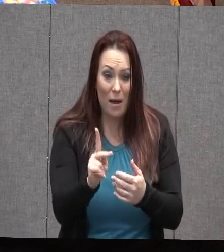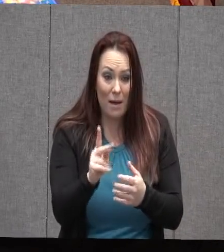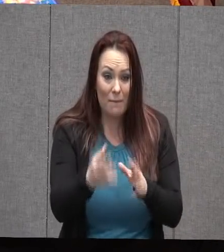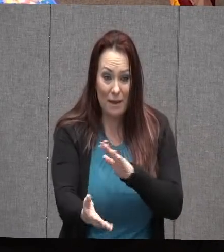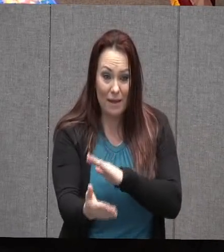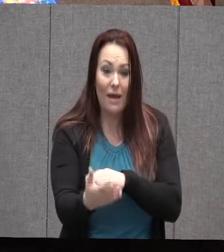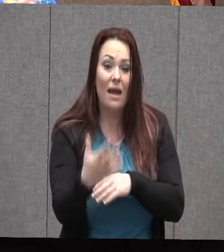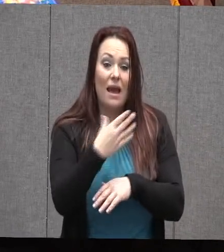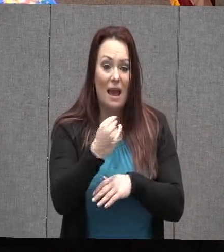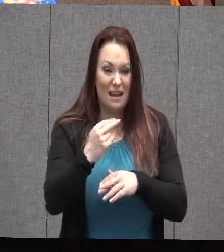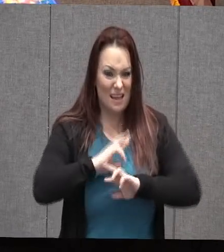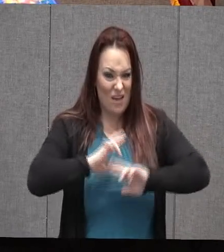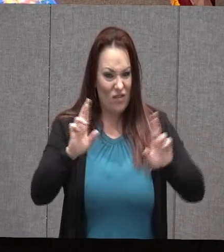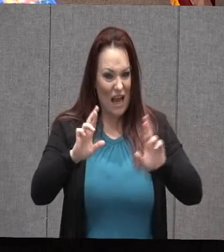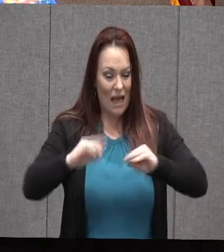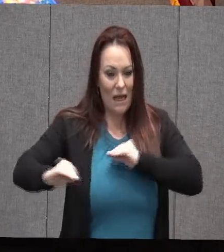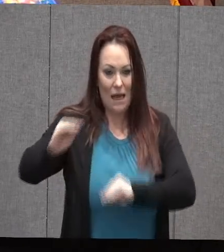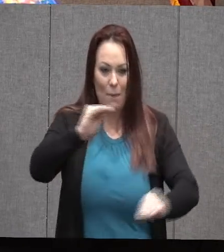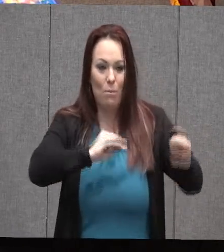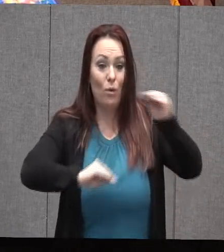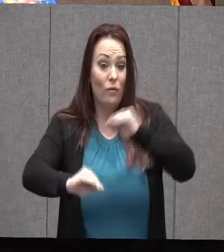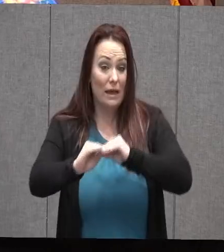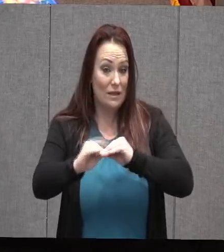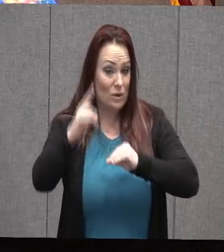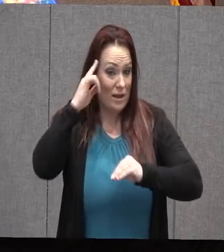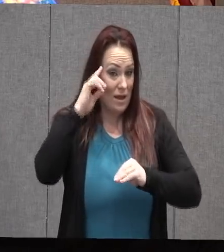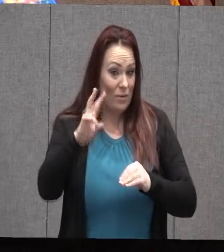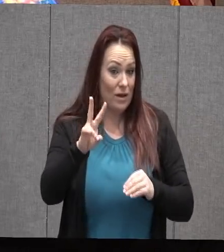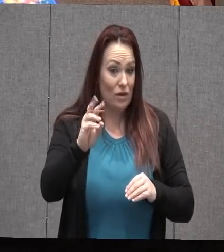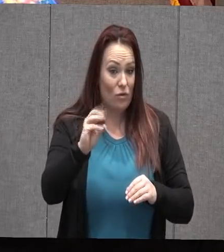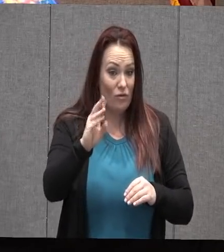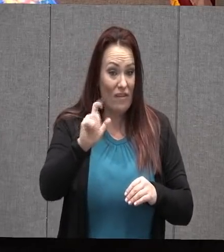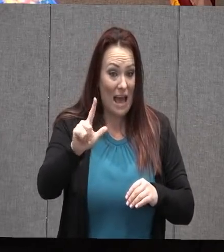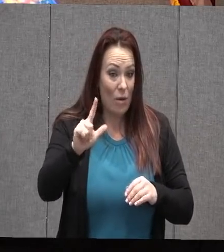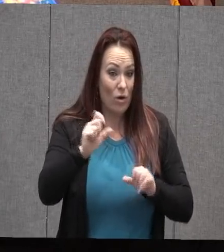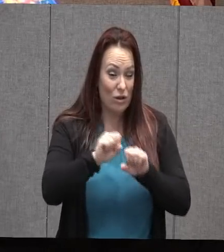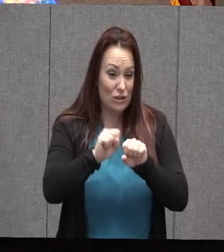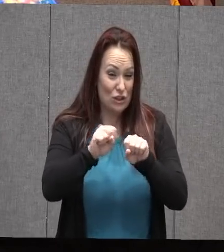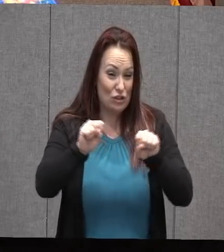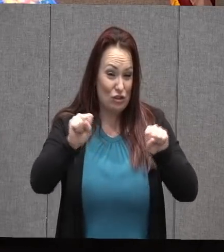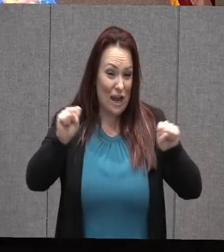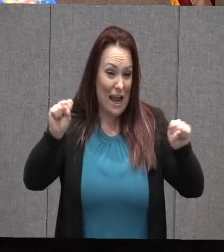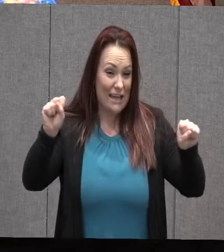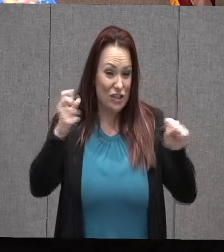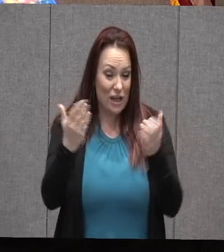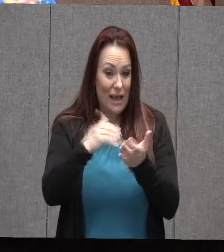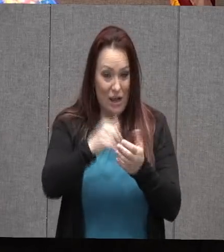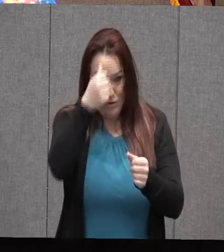and get your body moving, so I thought we could do some vowel stretches again. Do you remember how to do those?